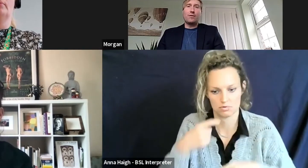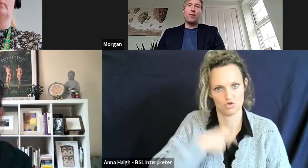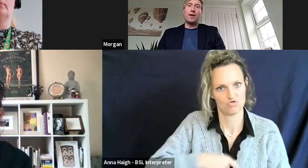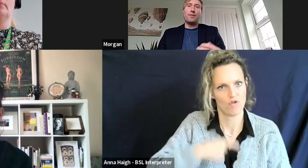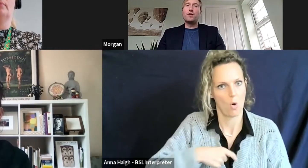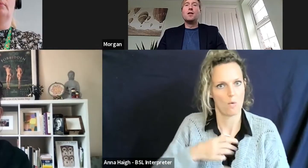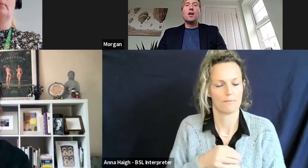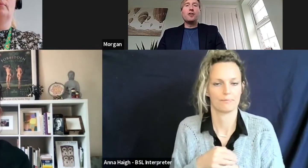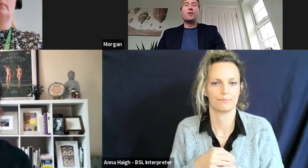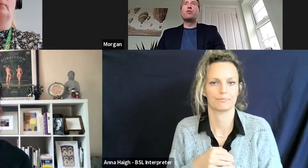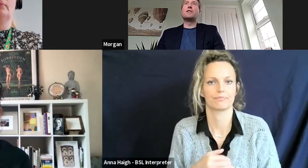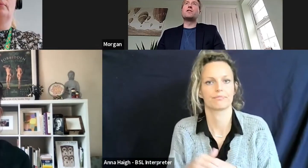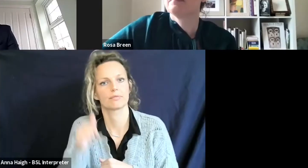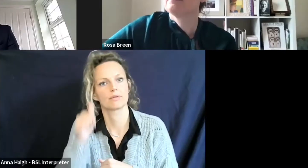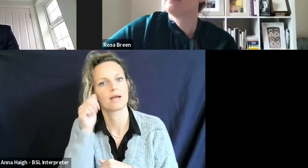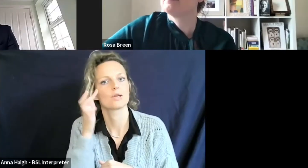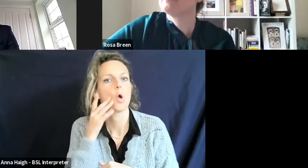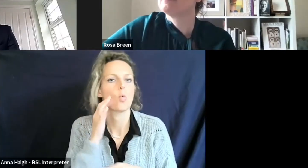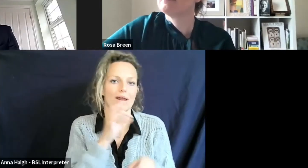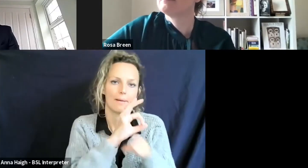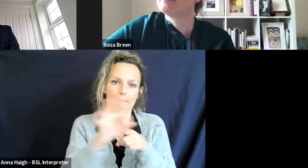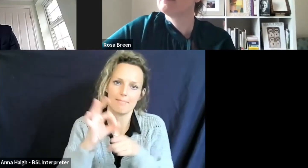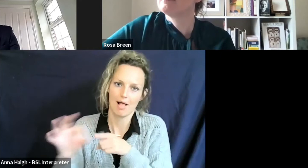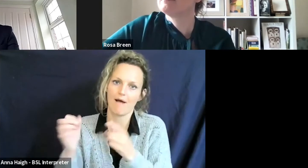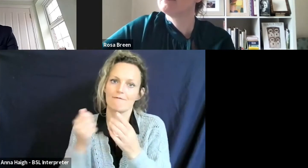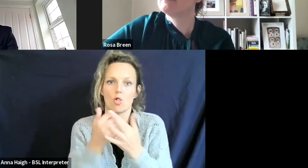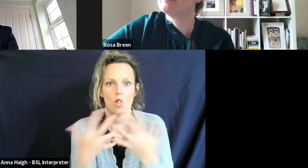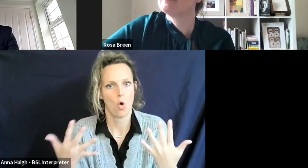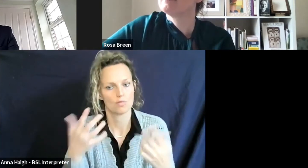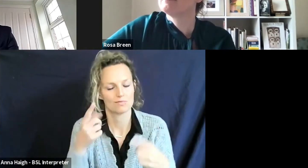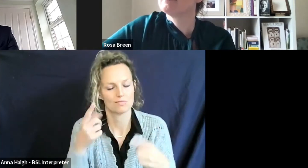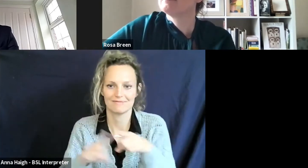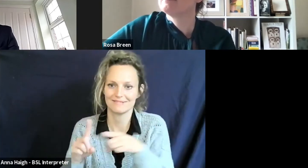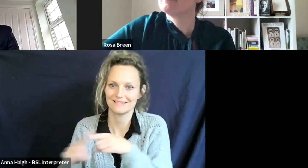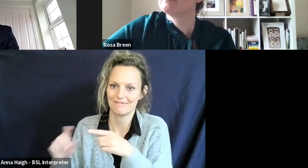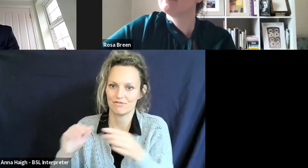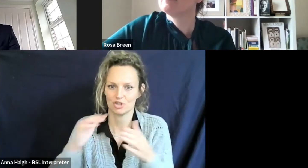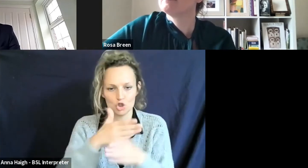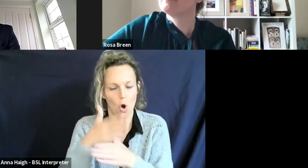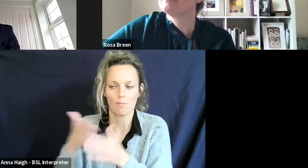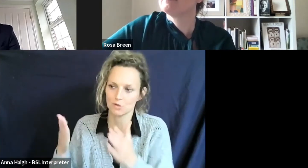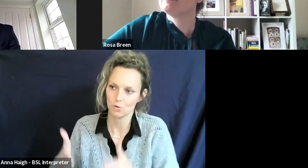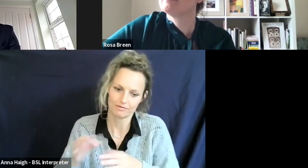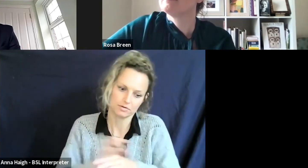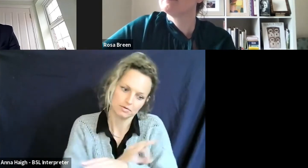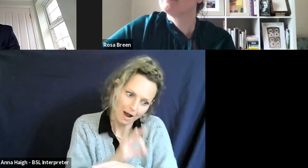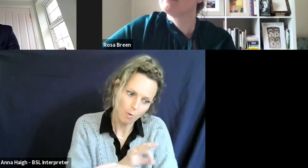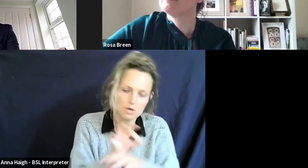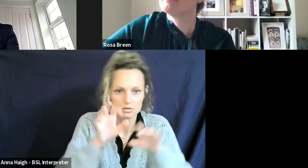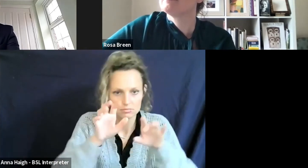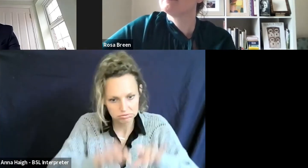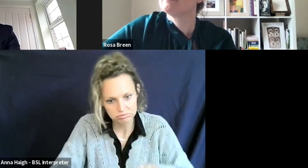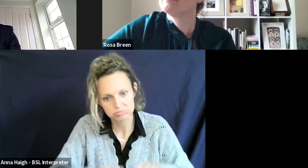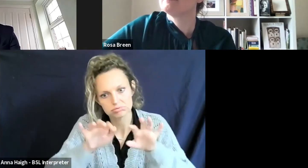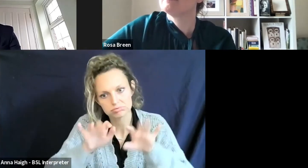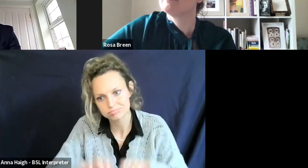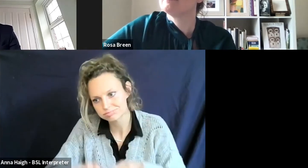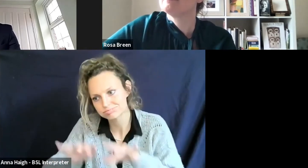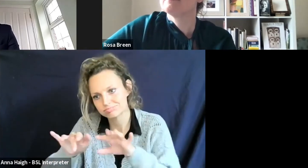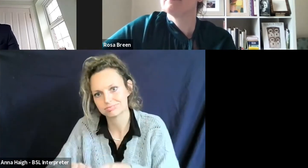So I think the first piece of advice I would give is to tailor the application to the role. I know sometimes when ufr applying for jobs it can be frustrating if you apply for a number of jobs and there's